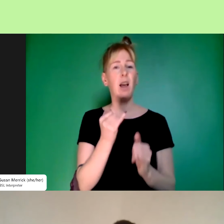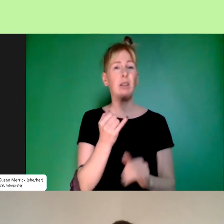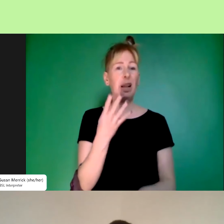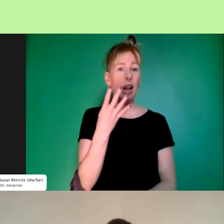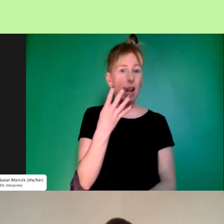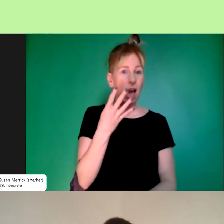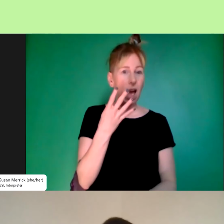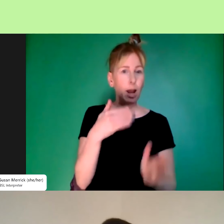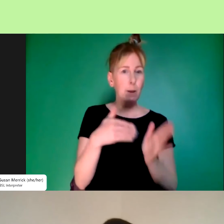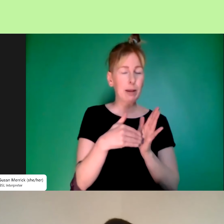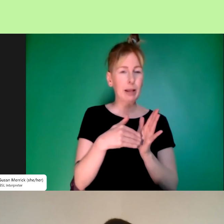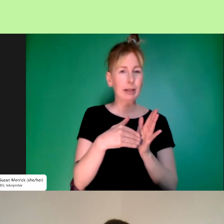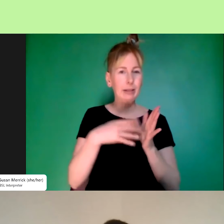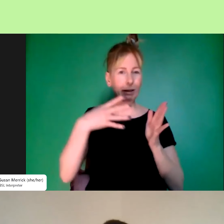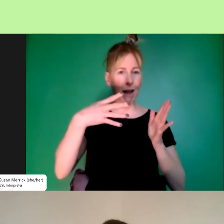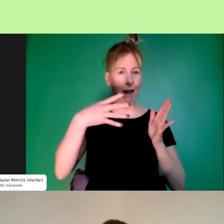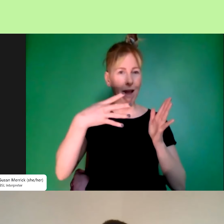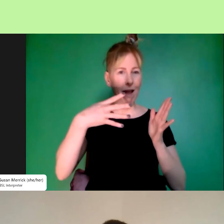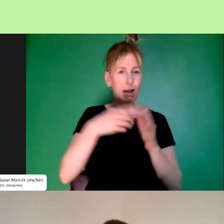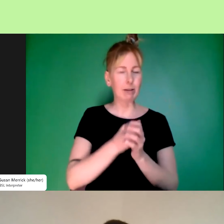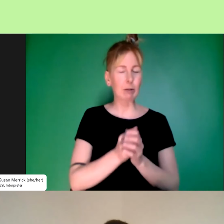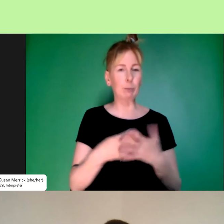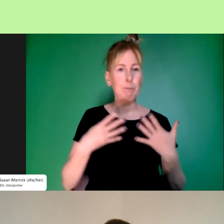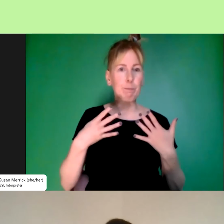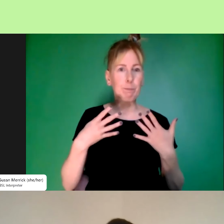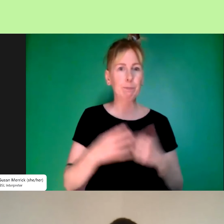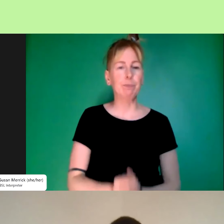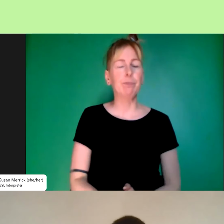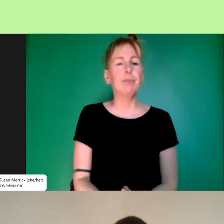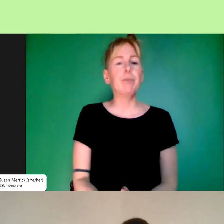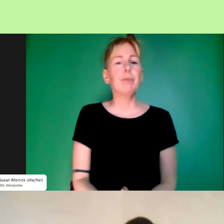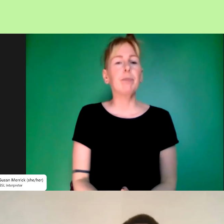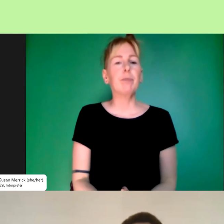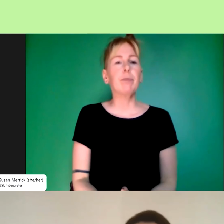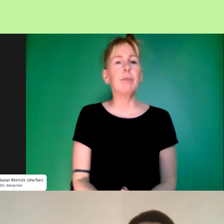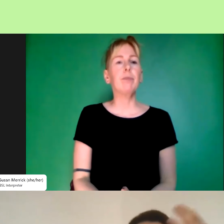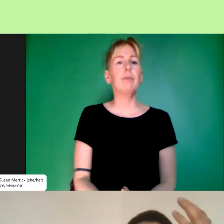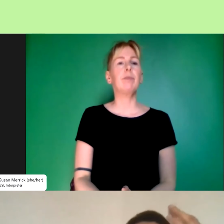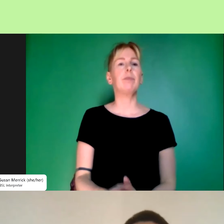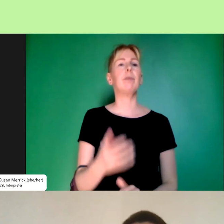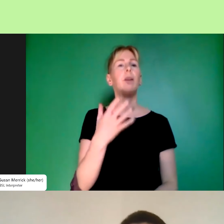I think, of this session. We've got one speaker from an anon – oh, one question from an